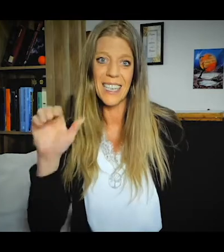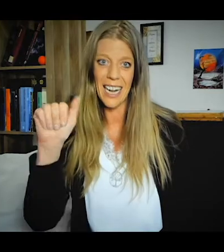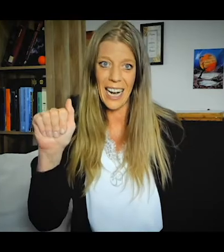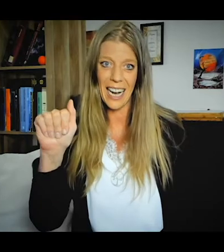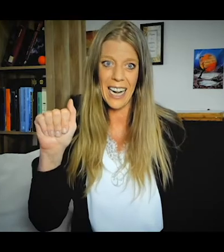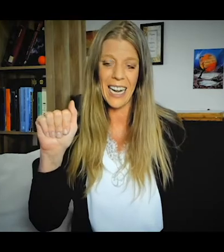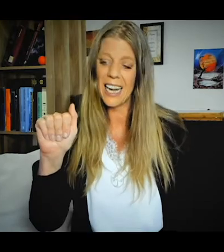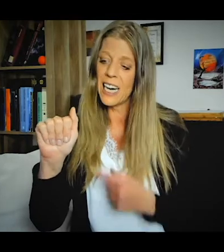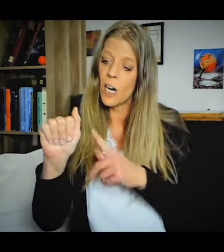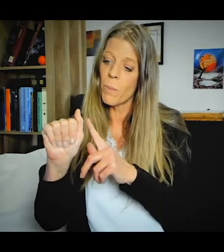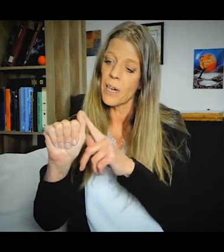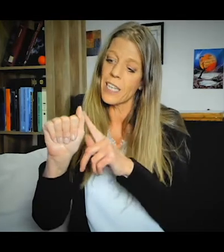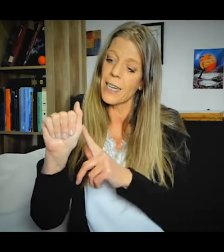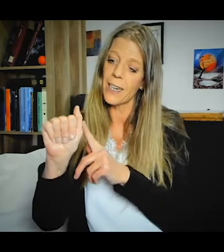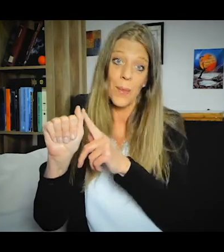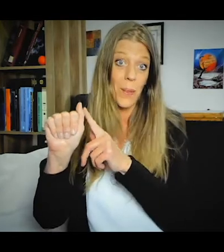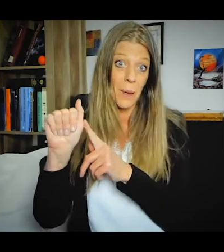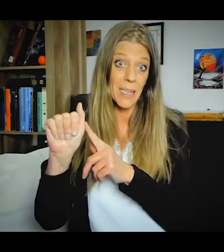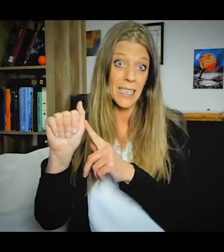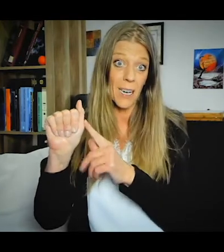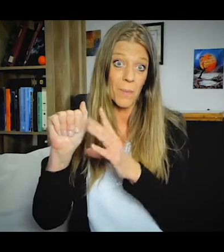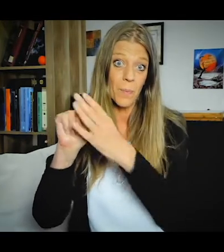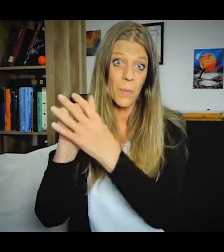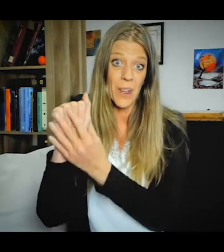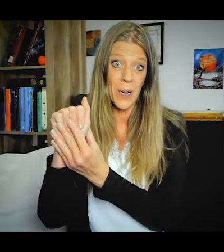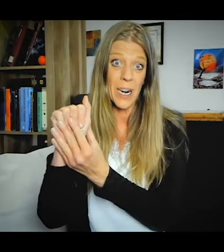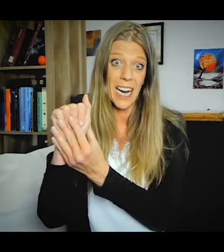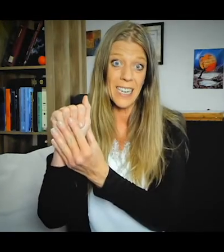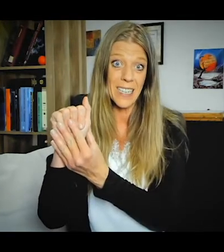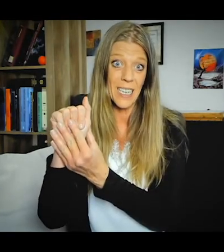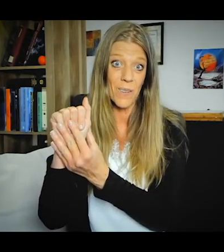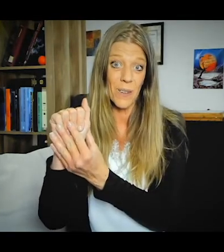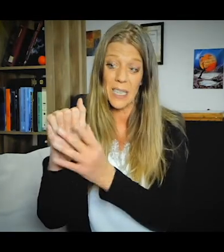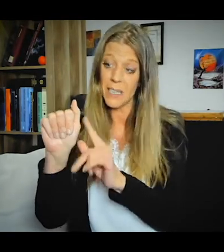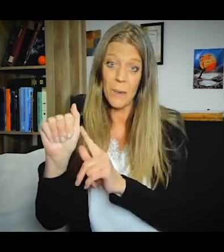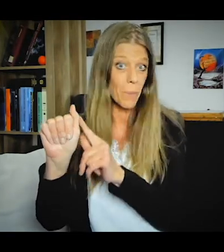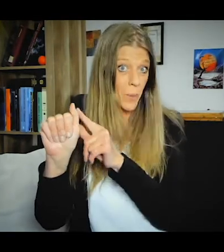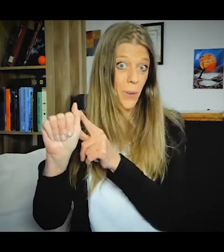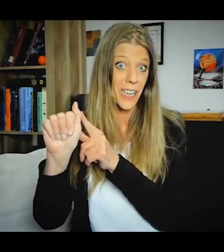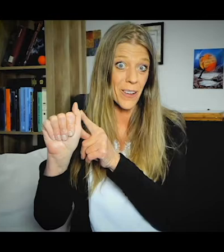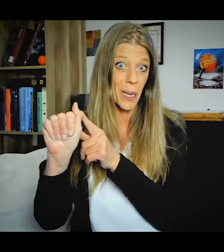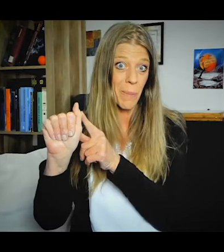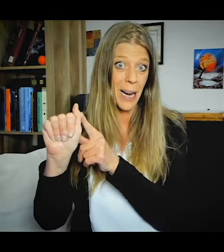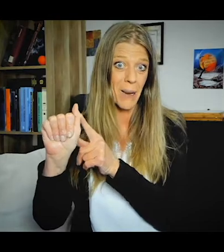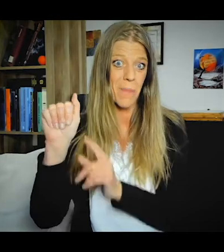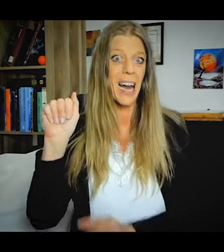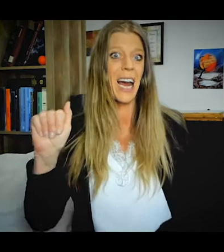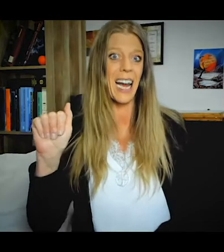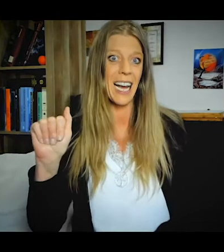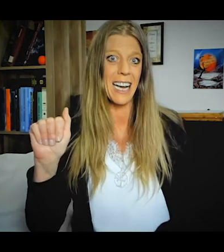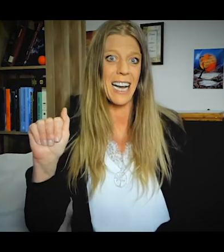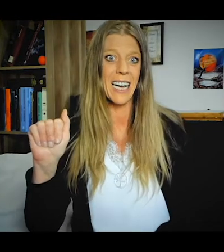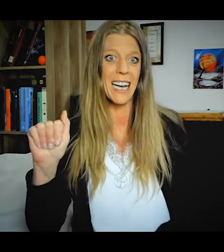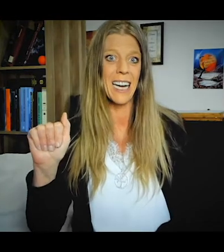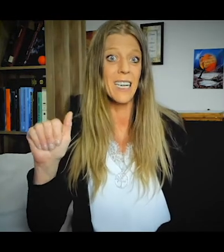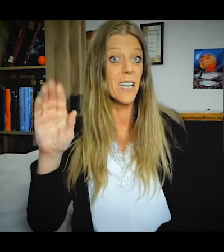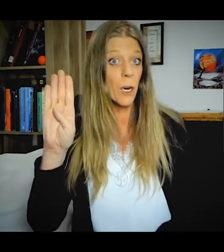A - Make sure your thumb is up and your hand is in a fist, but with your thumb up. - A